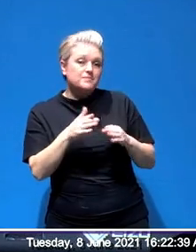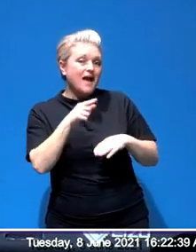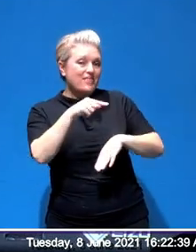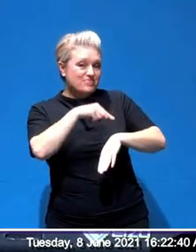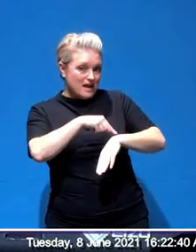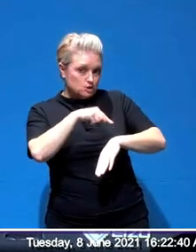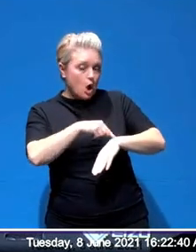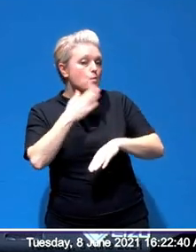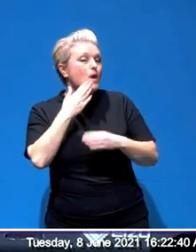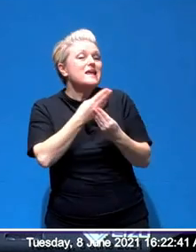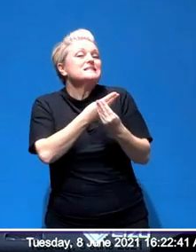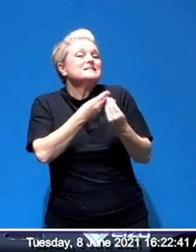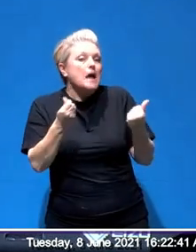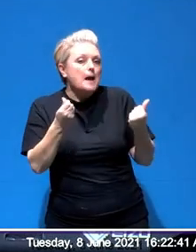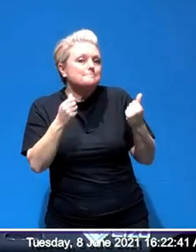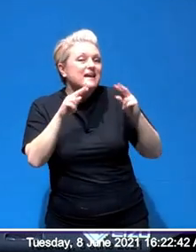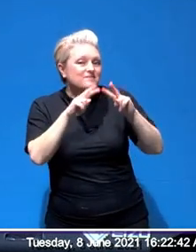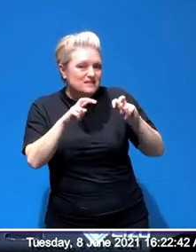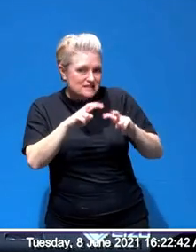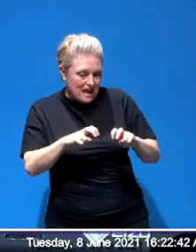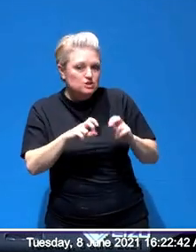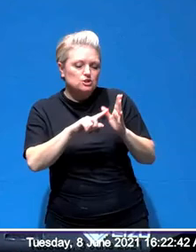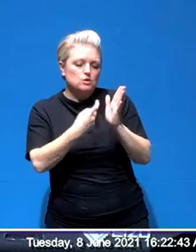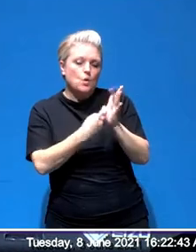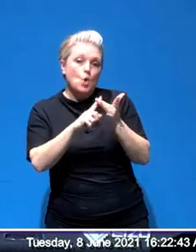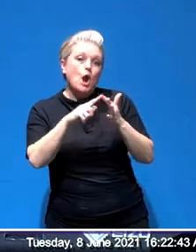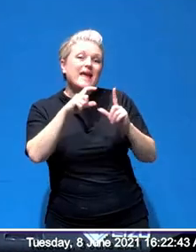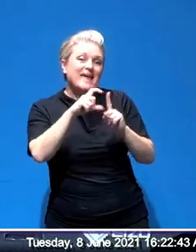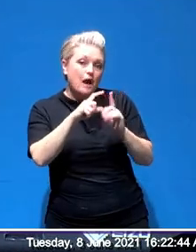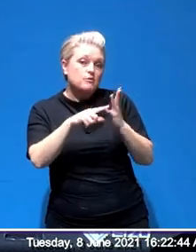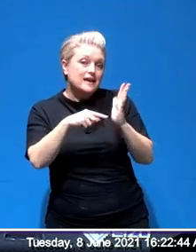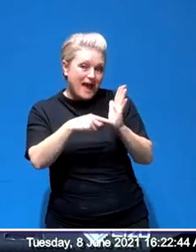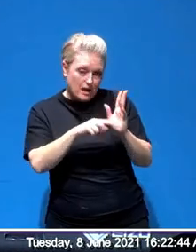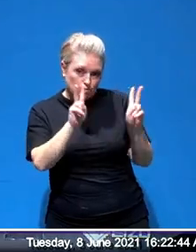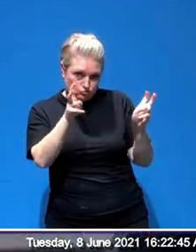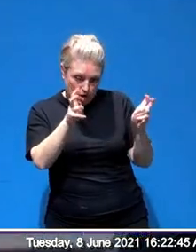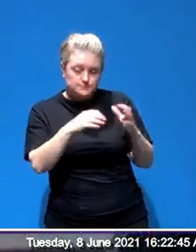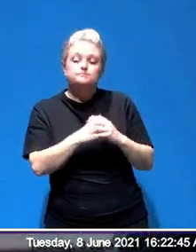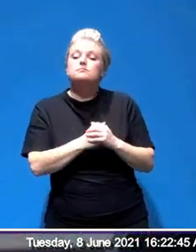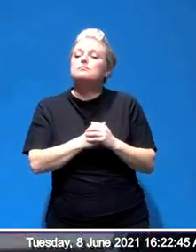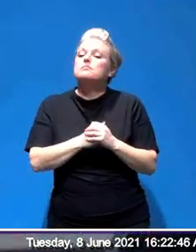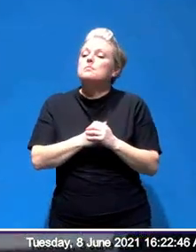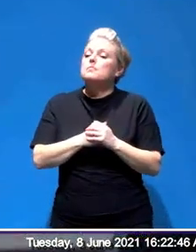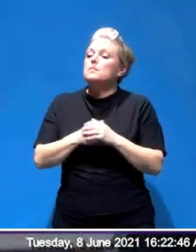That was a question in relation to the investigations of the letter. Do you remember being asked that? Yes, I do. You responded: No.